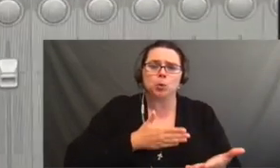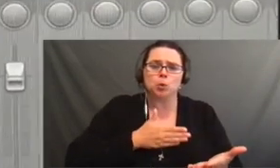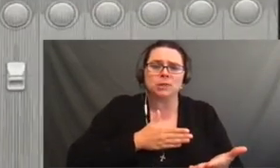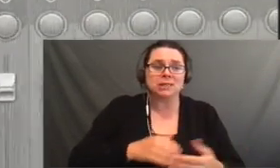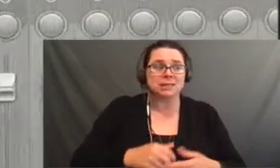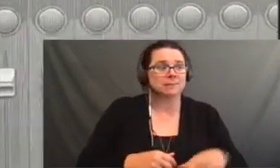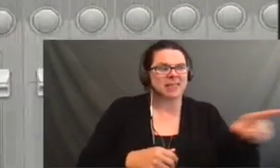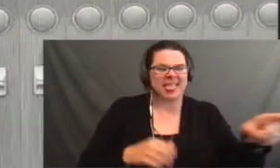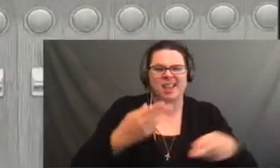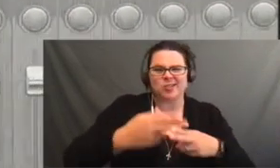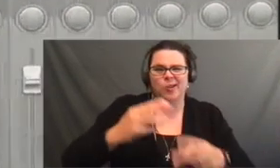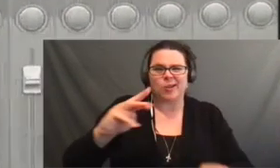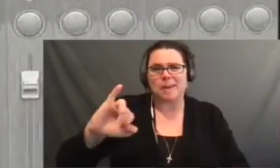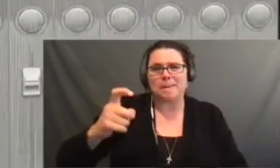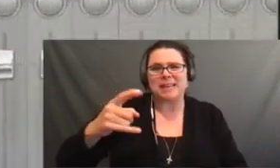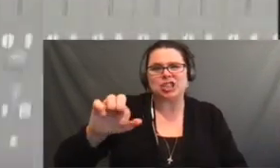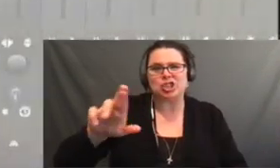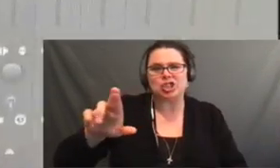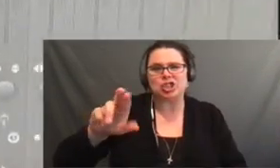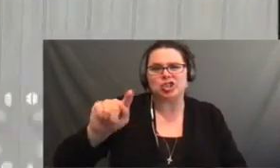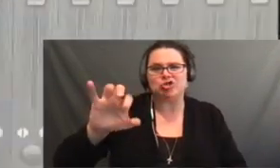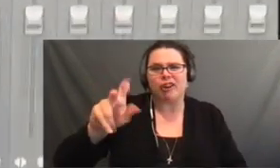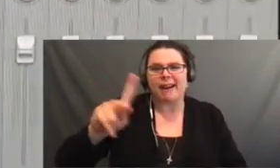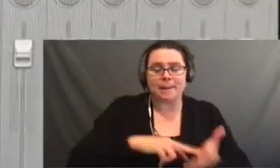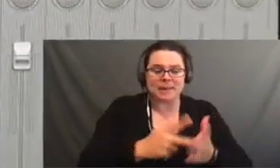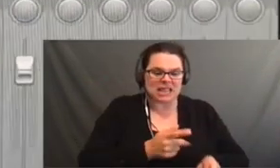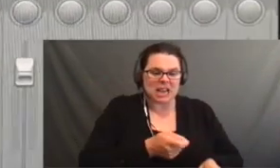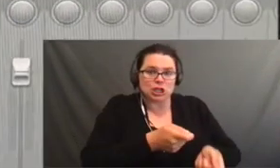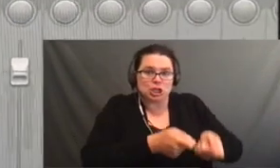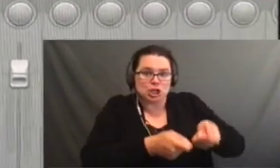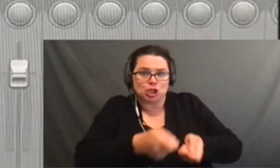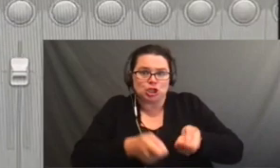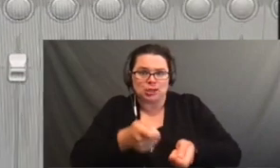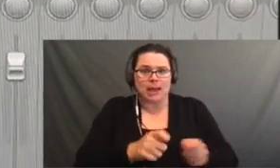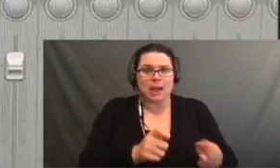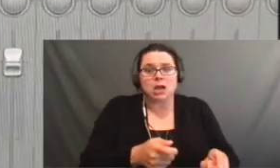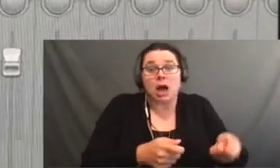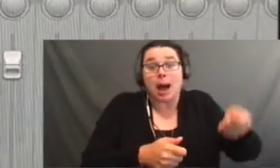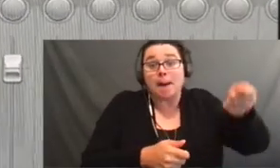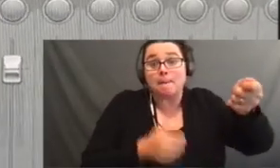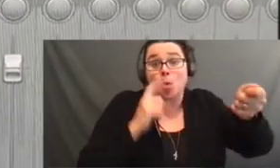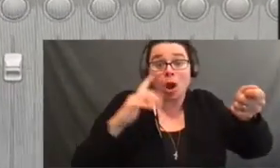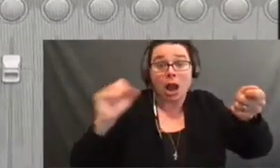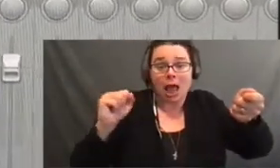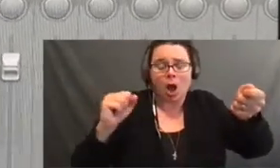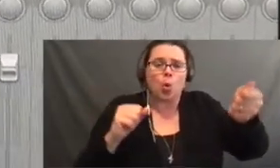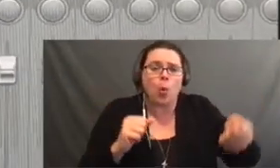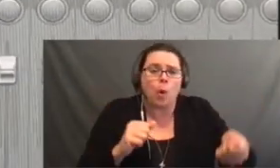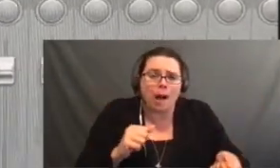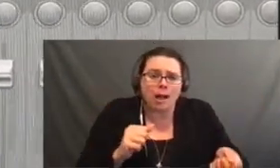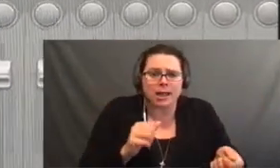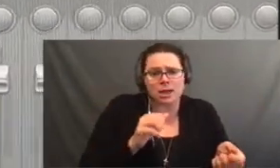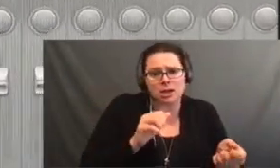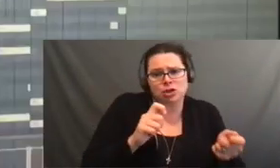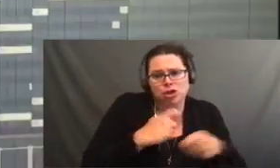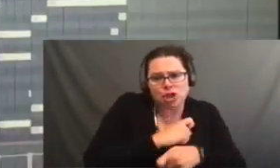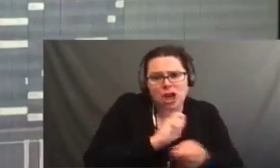Okay, so this is a mixer track where I can basically mix everything. Choose the levels I want to and the ones I don't want to and yeah.